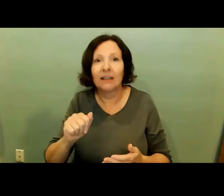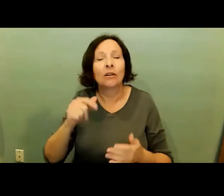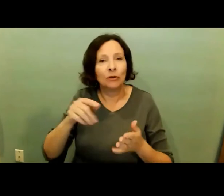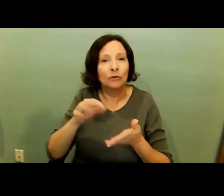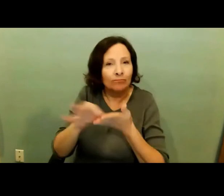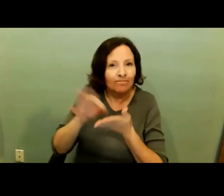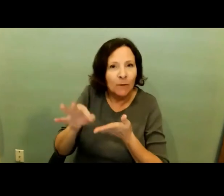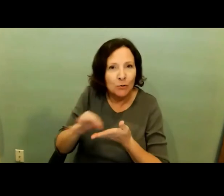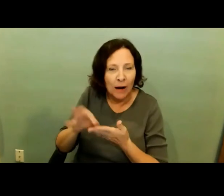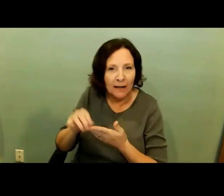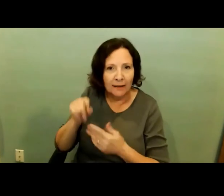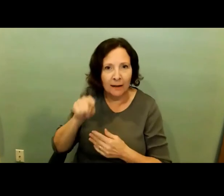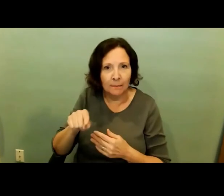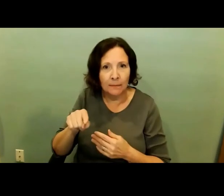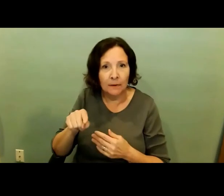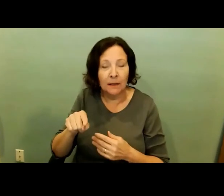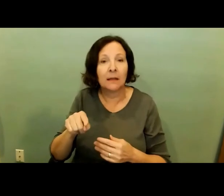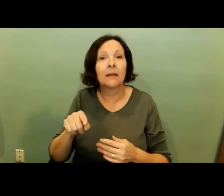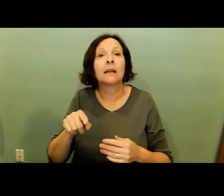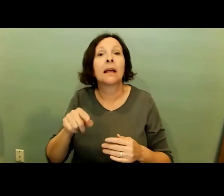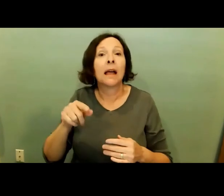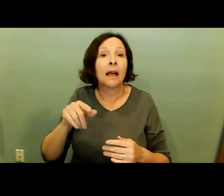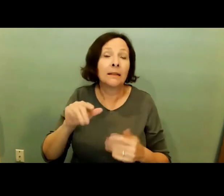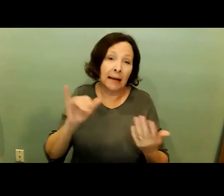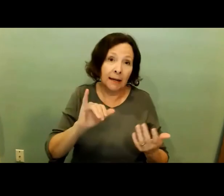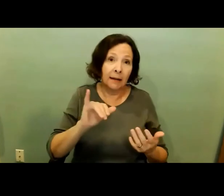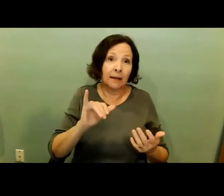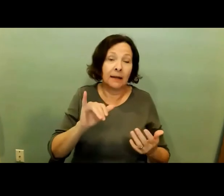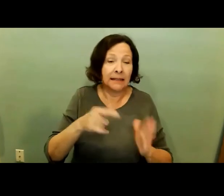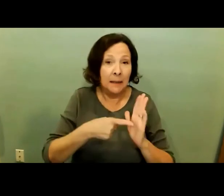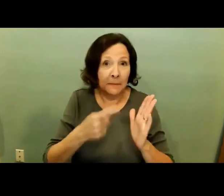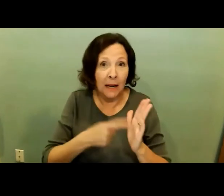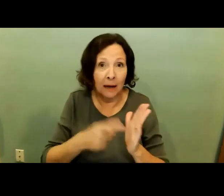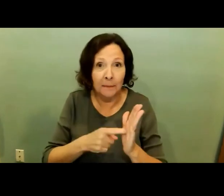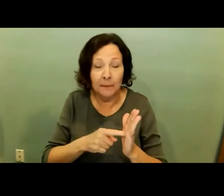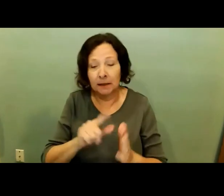This can make smaller groups like Native Americans nearly invisible.